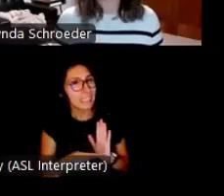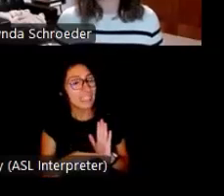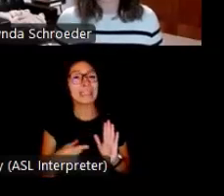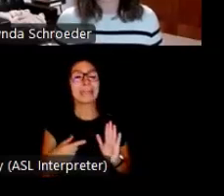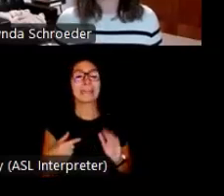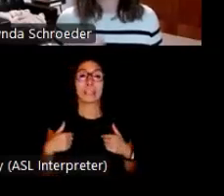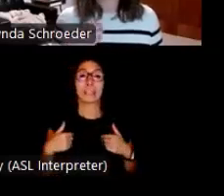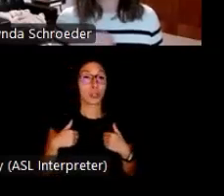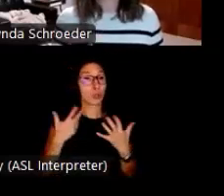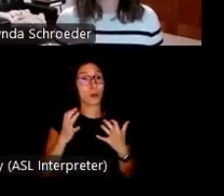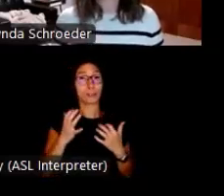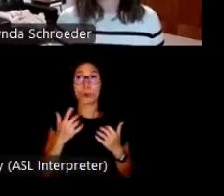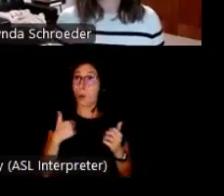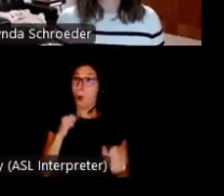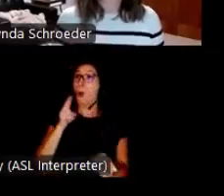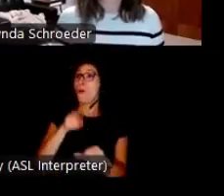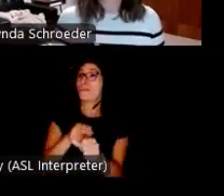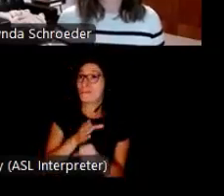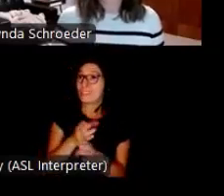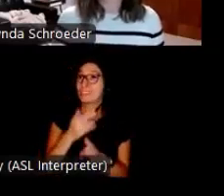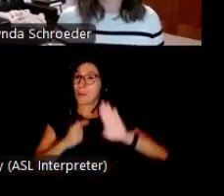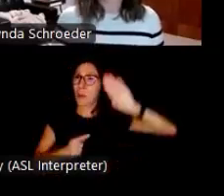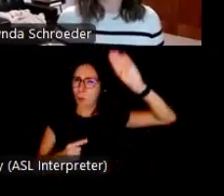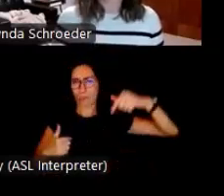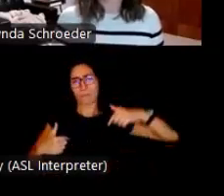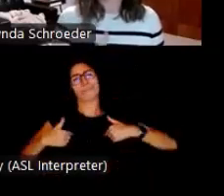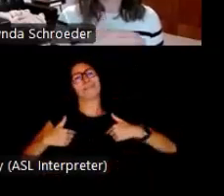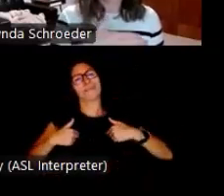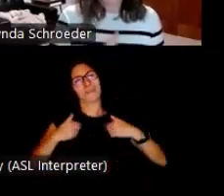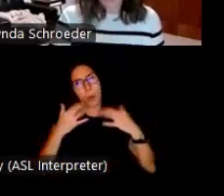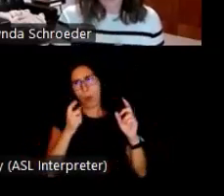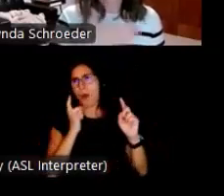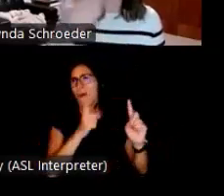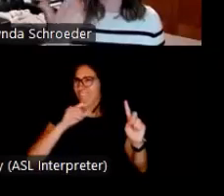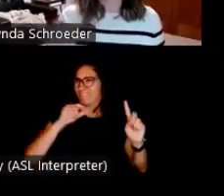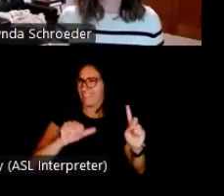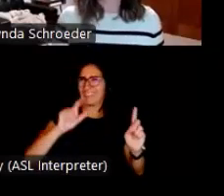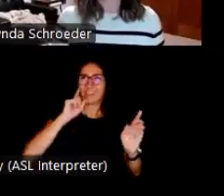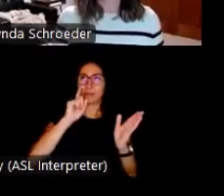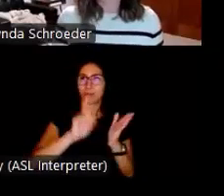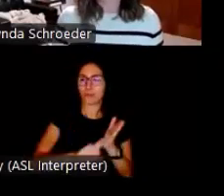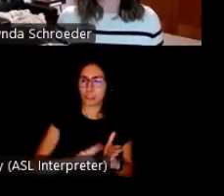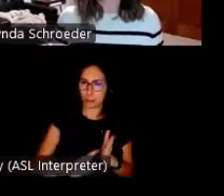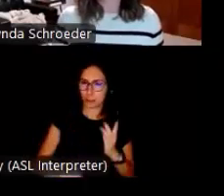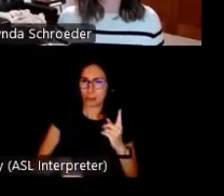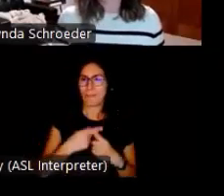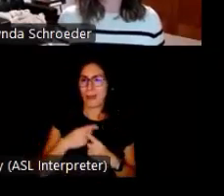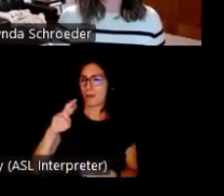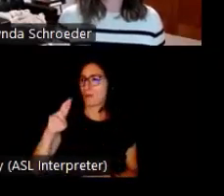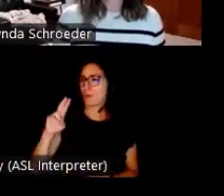and say, here's the research that I want to do on rural communities.